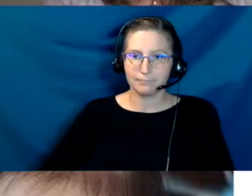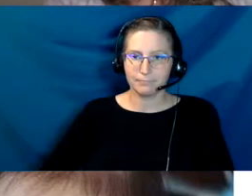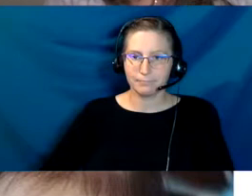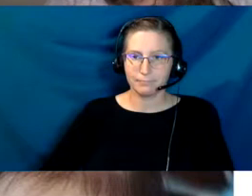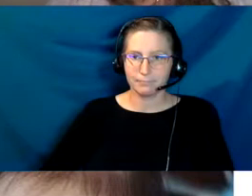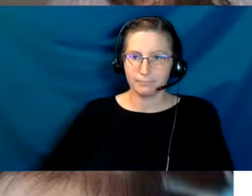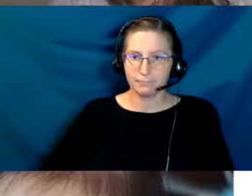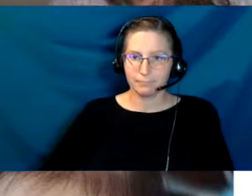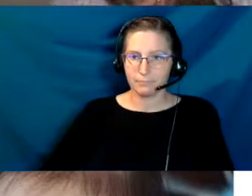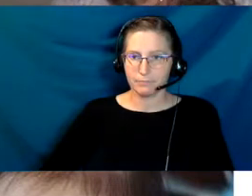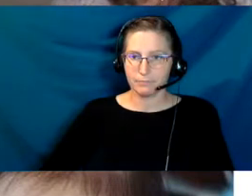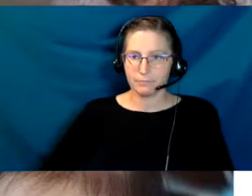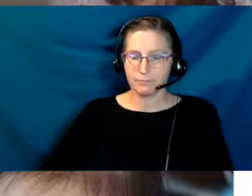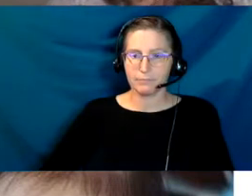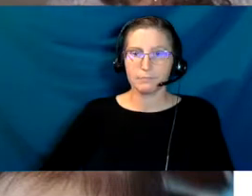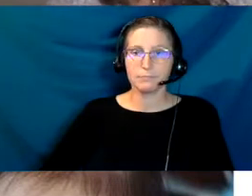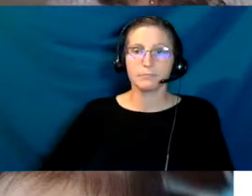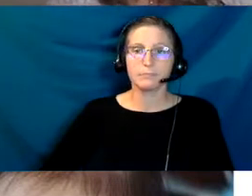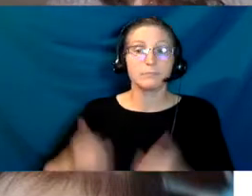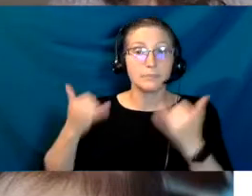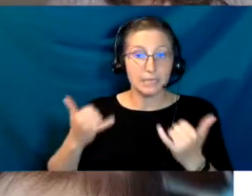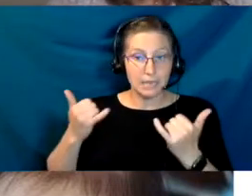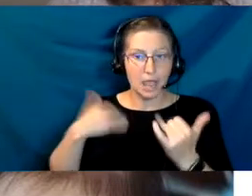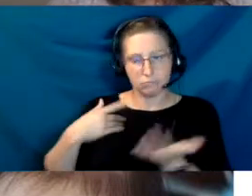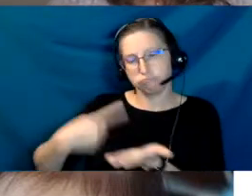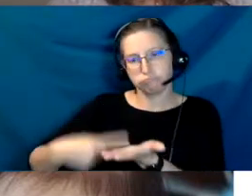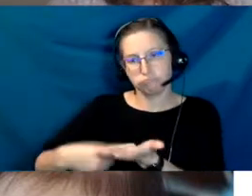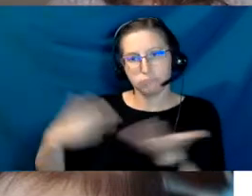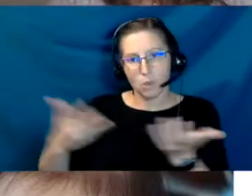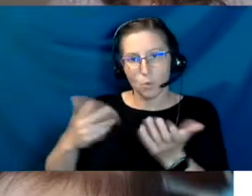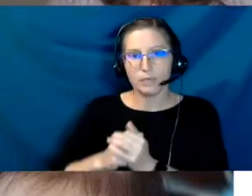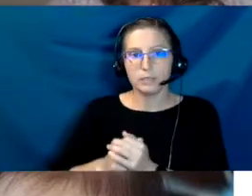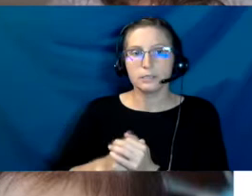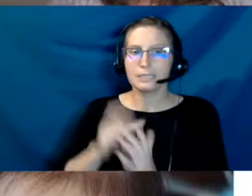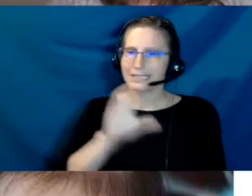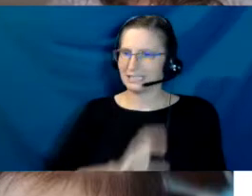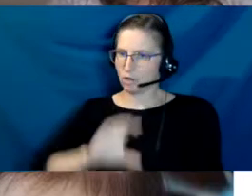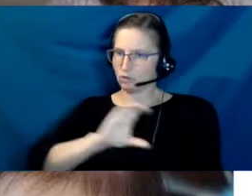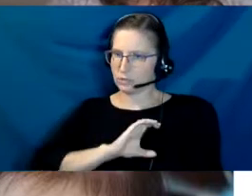Right now, I just wanted to discuss a little bit more about the characteristics of a functional